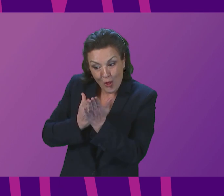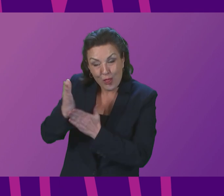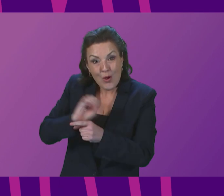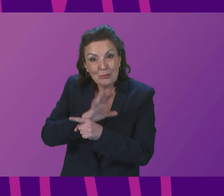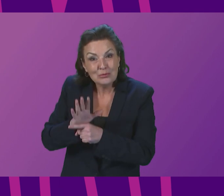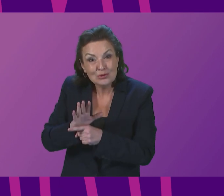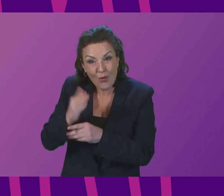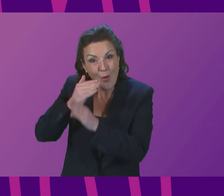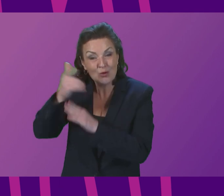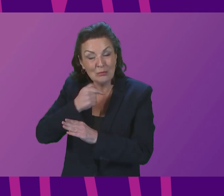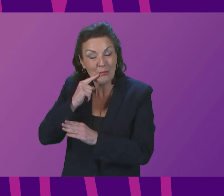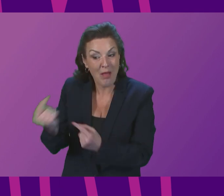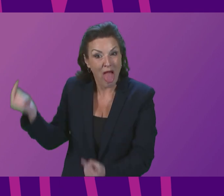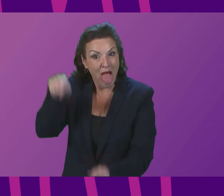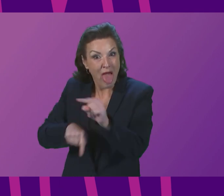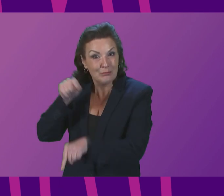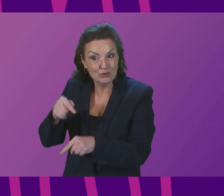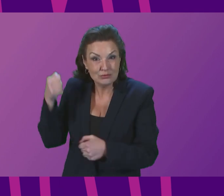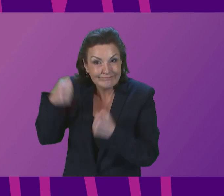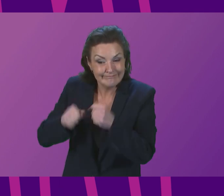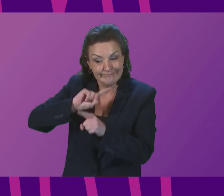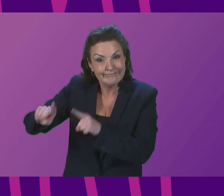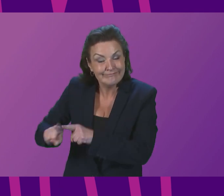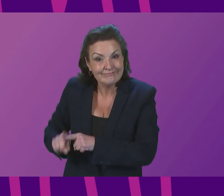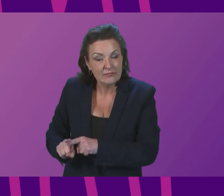Elder abuse is an undersupported and underreported area.